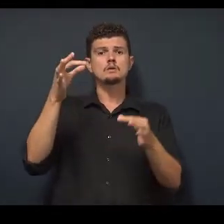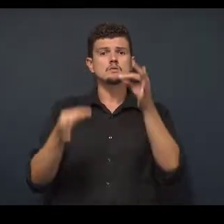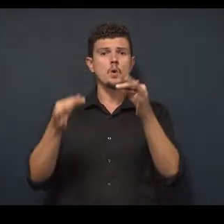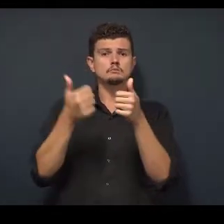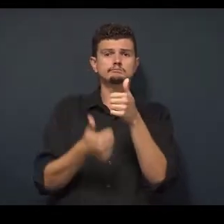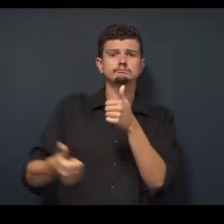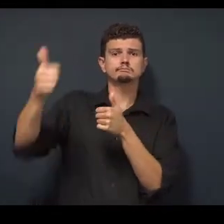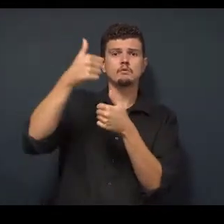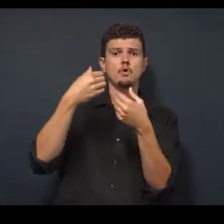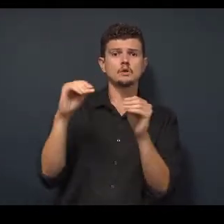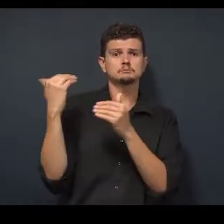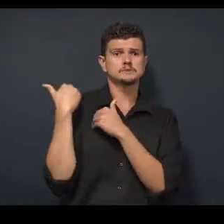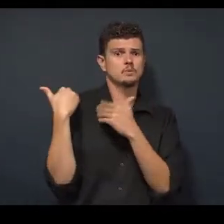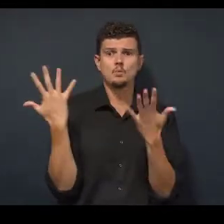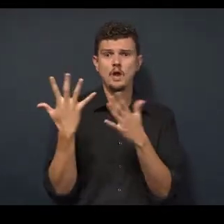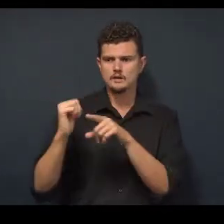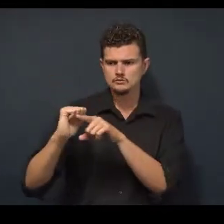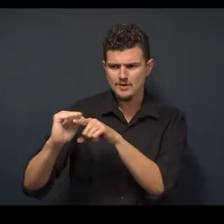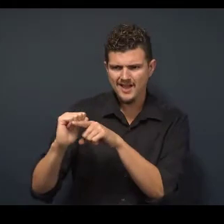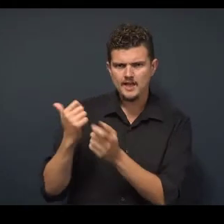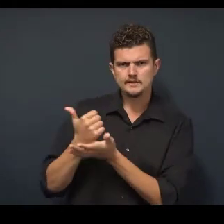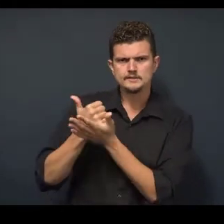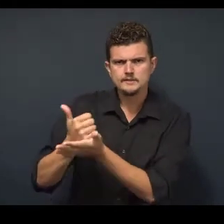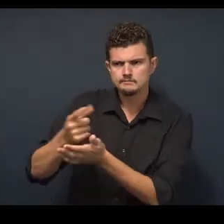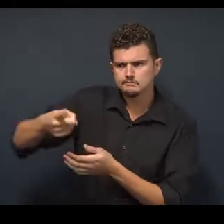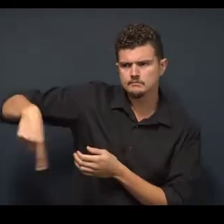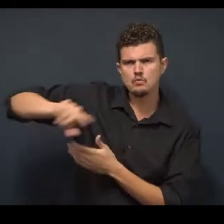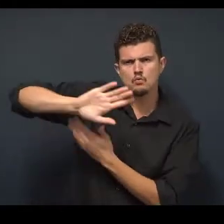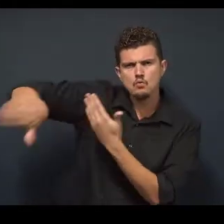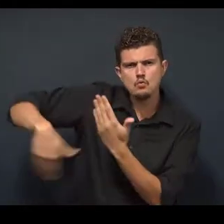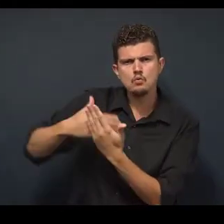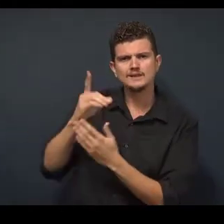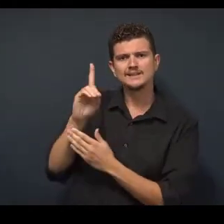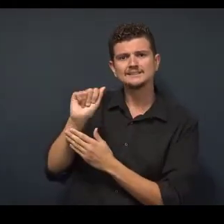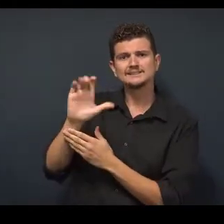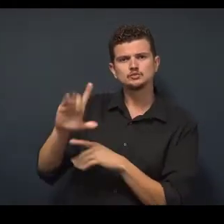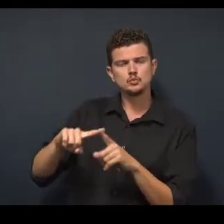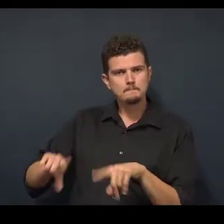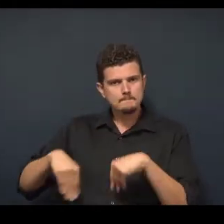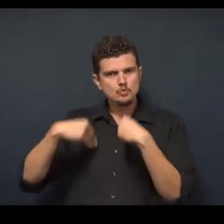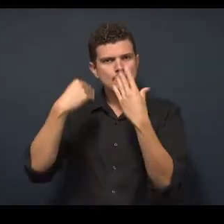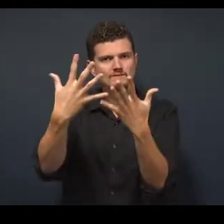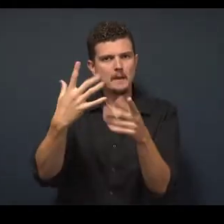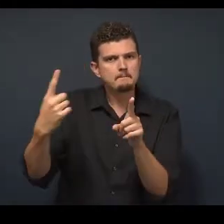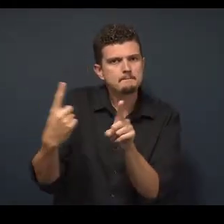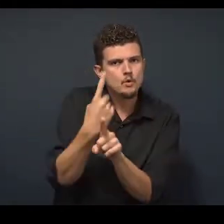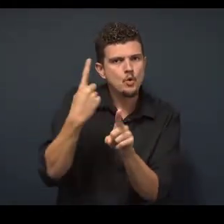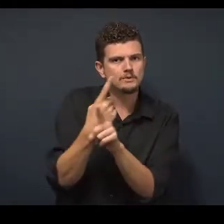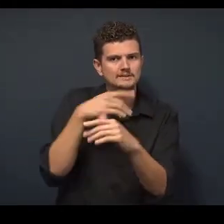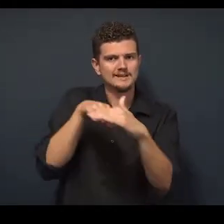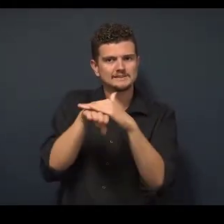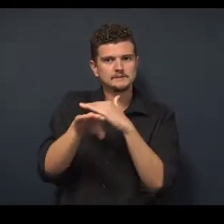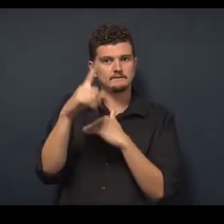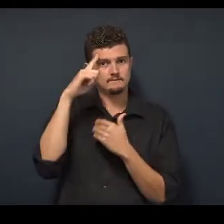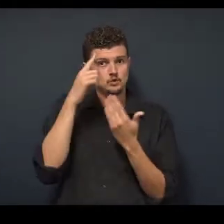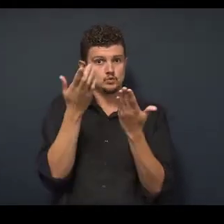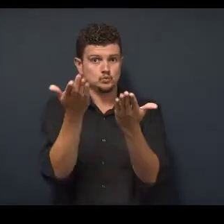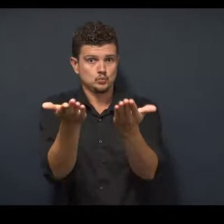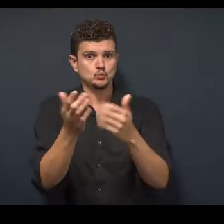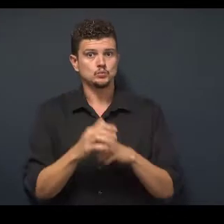The North Carolina Administrative Office of the Courts provides training to equip and assist all DACs as they serve the public.